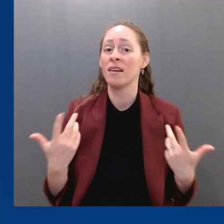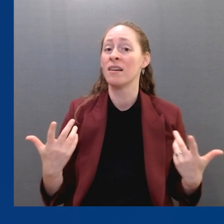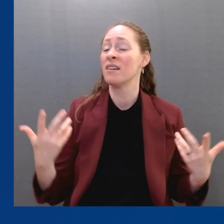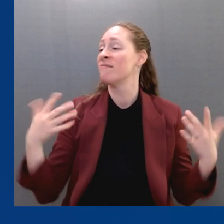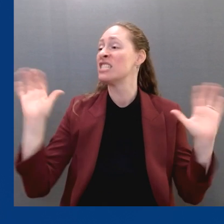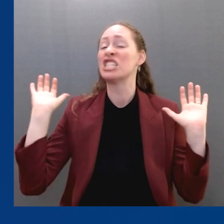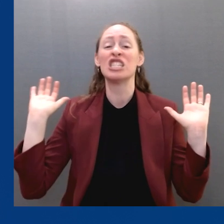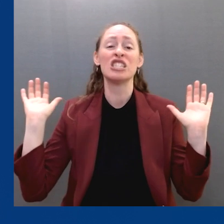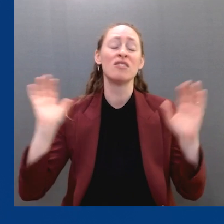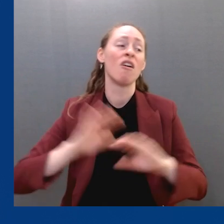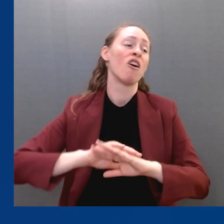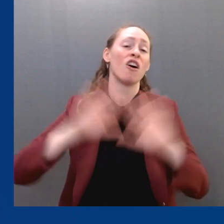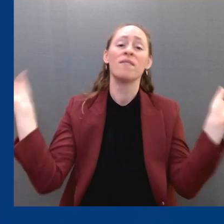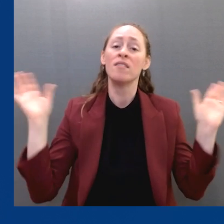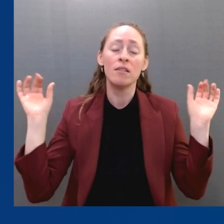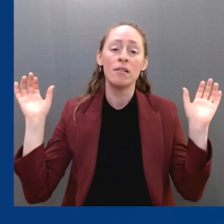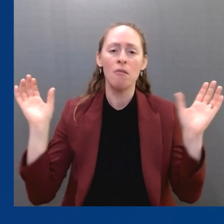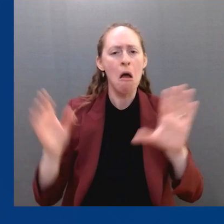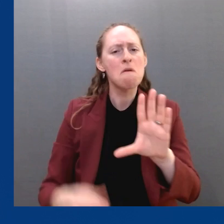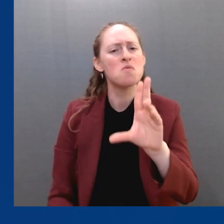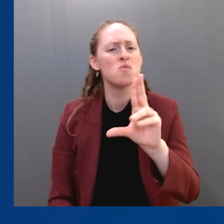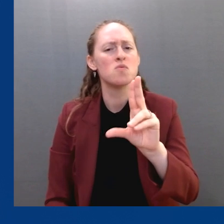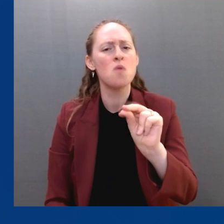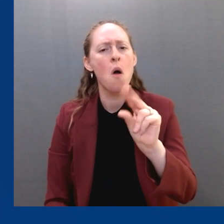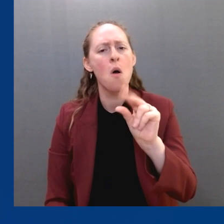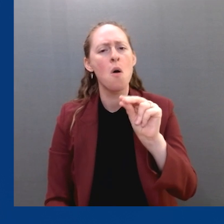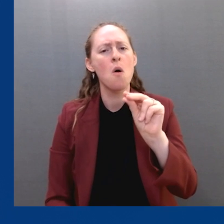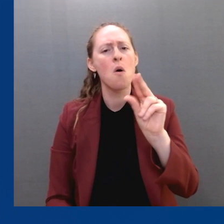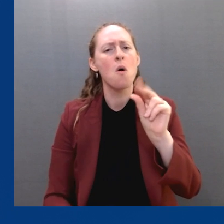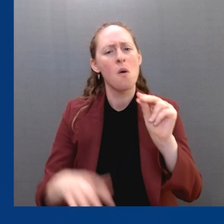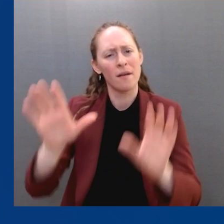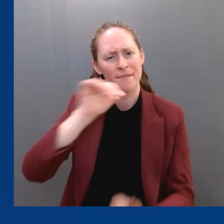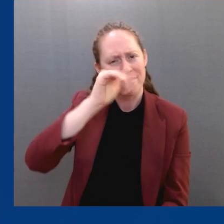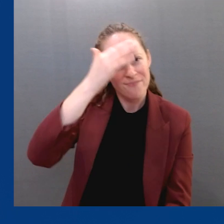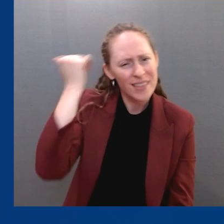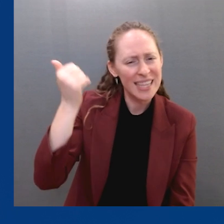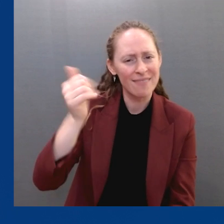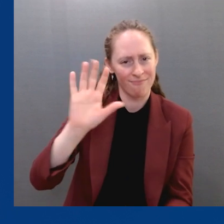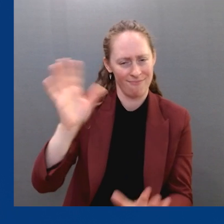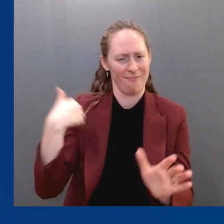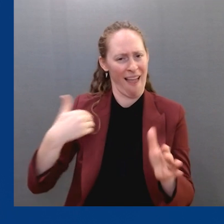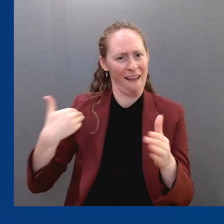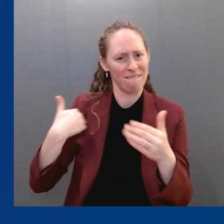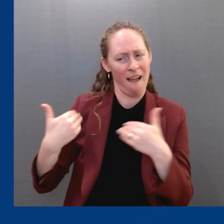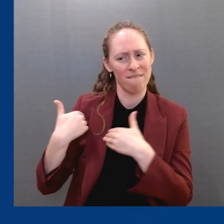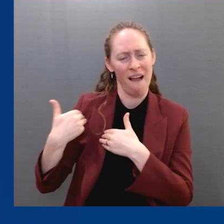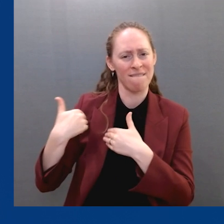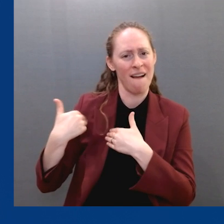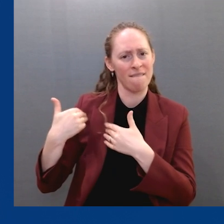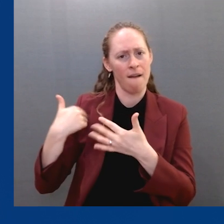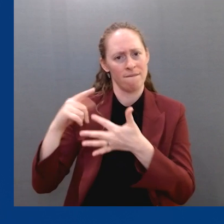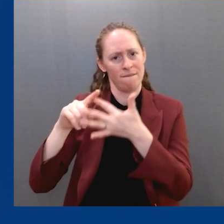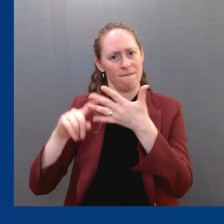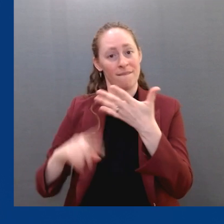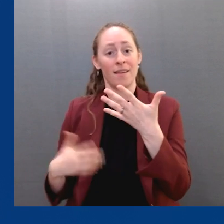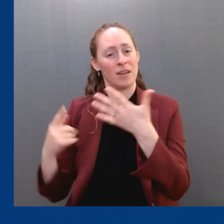the good news is that we have the tools to do this. We need to keep the levels of virus